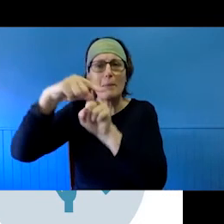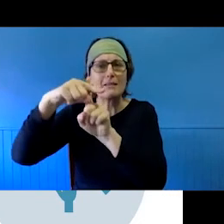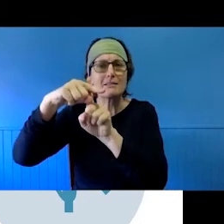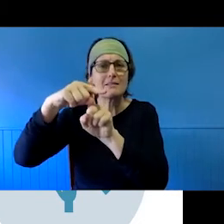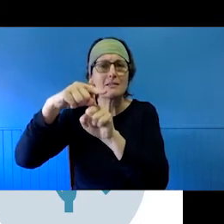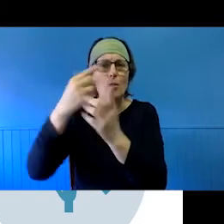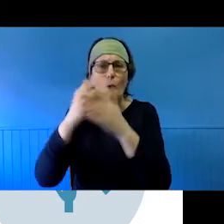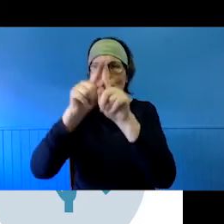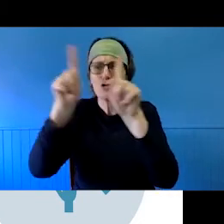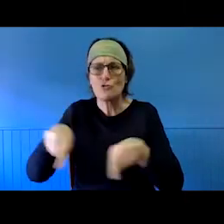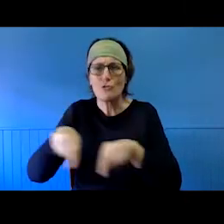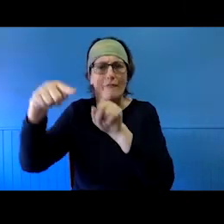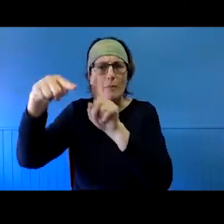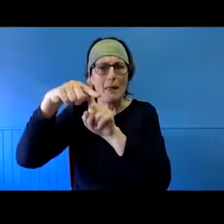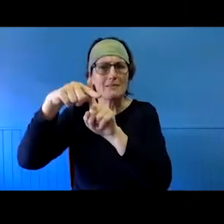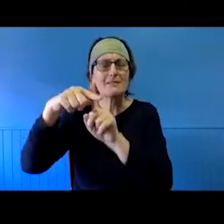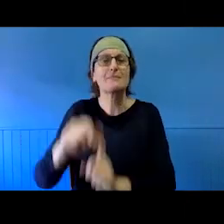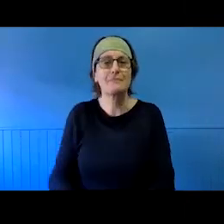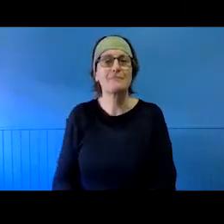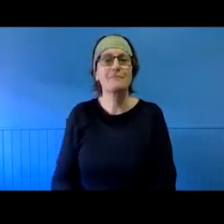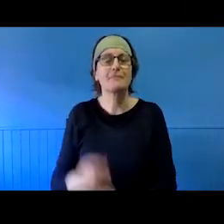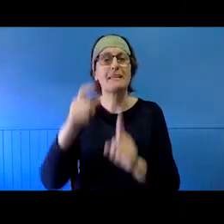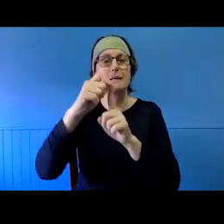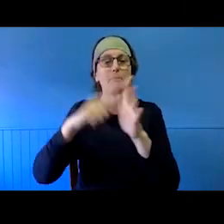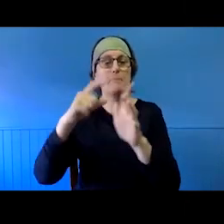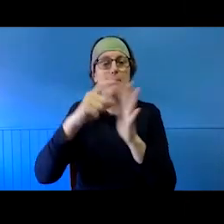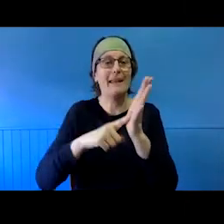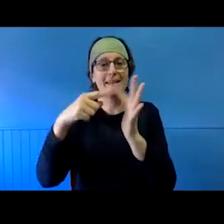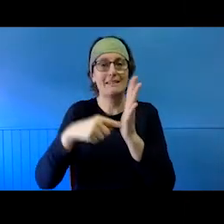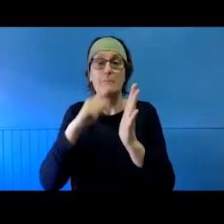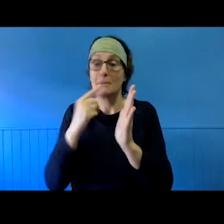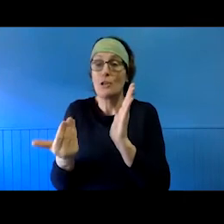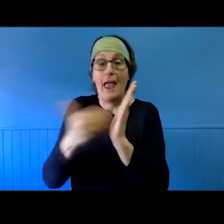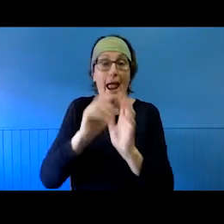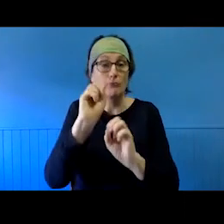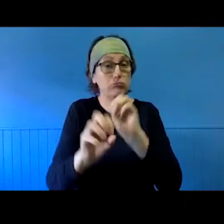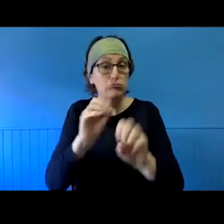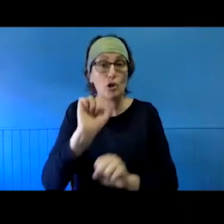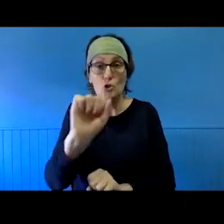the screen in the Padlet area, you'll be able to add your favourite